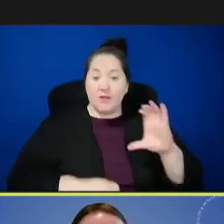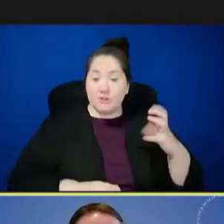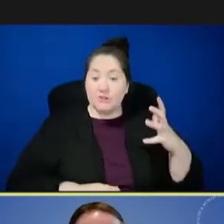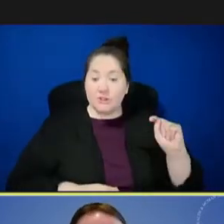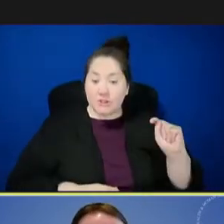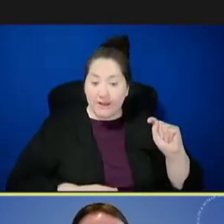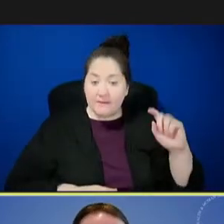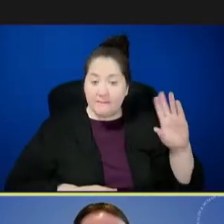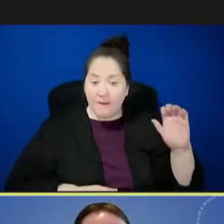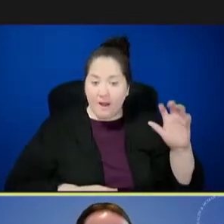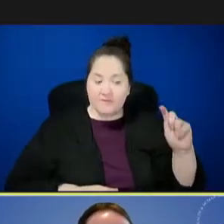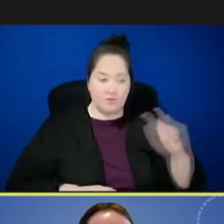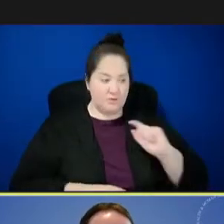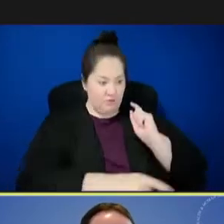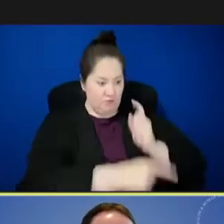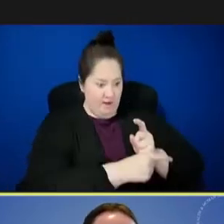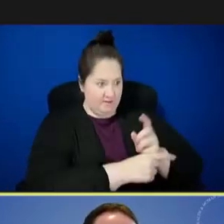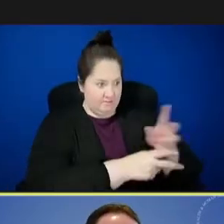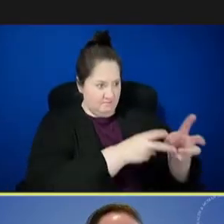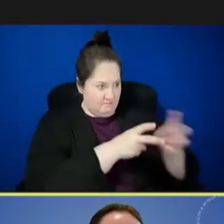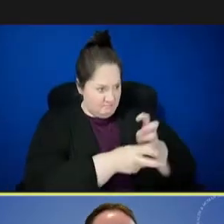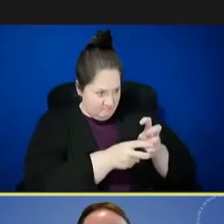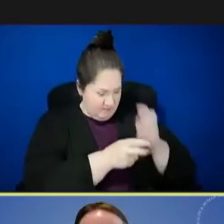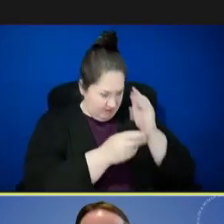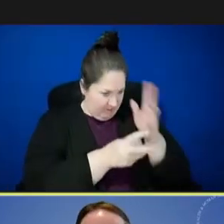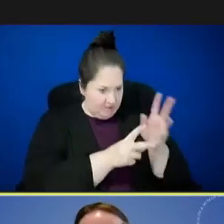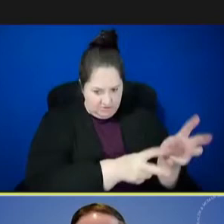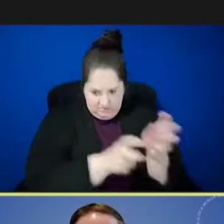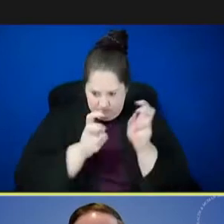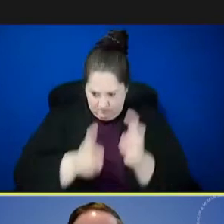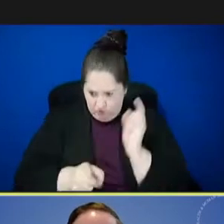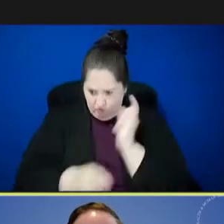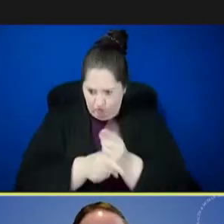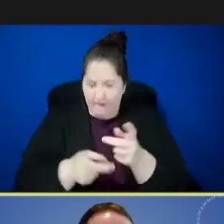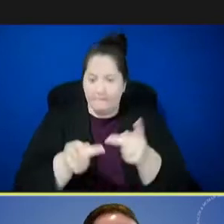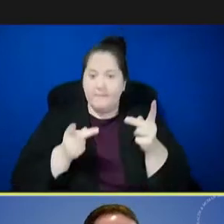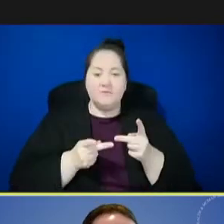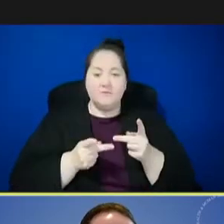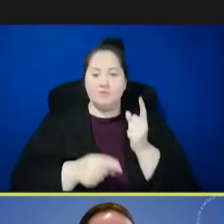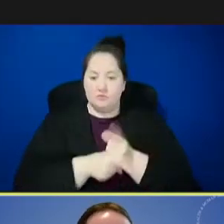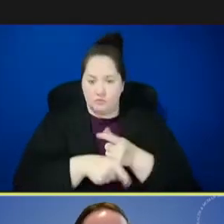right bit of information, taking it and putting it in the right place at the right time. And that's